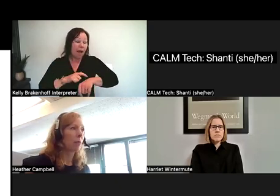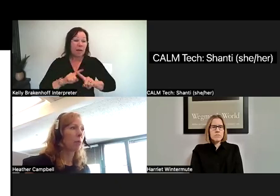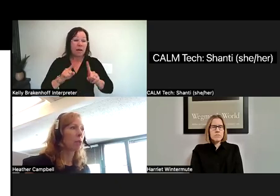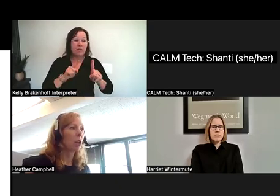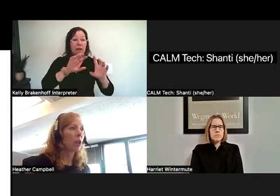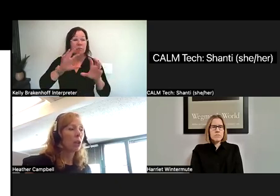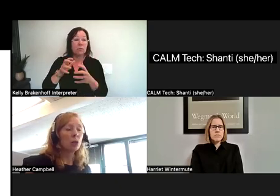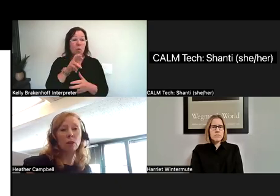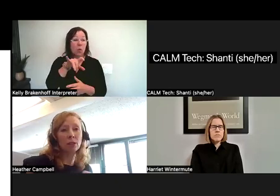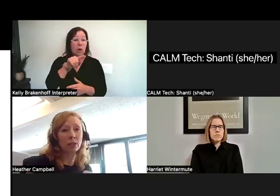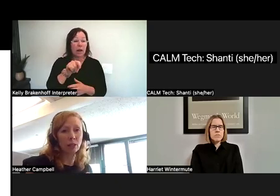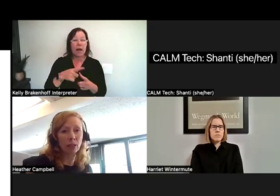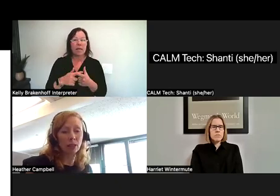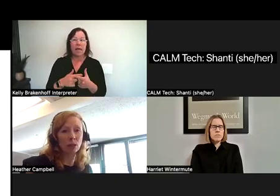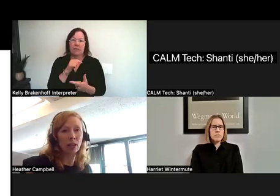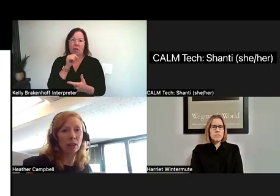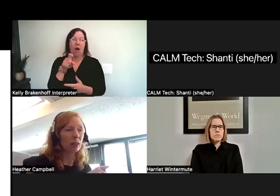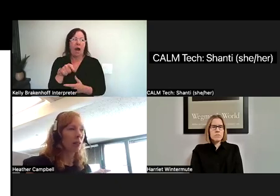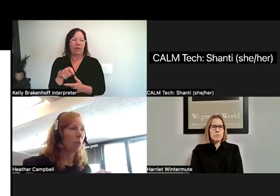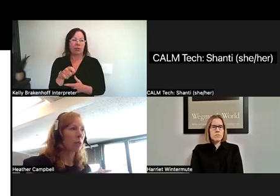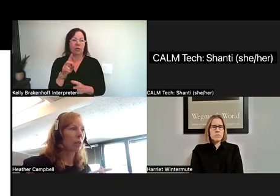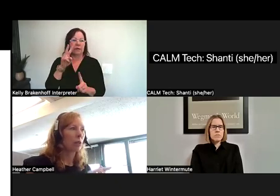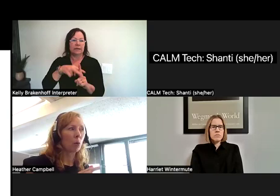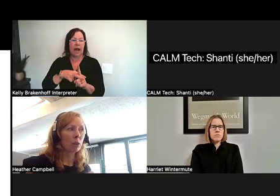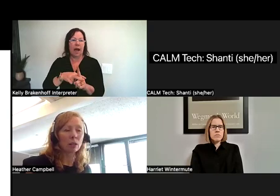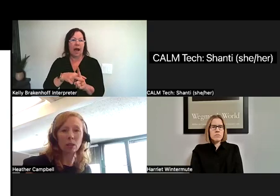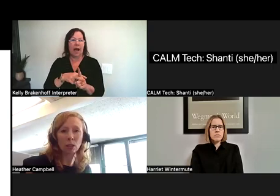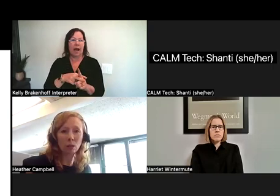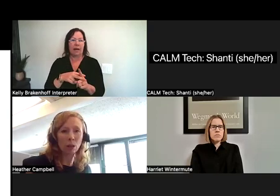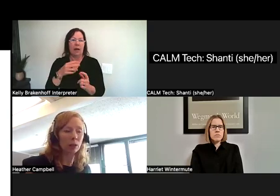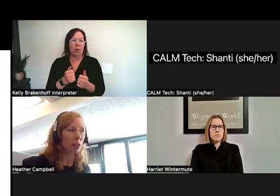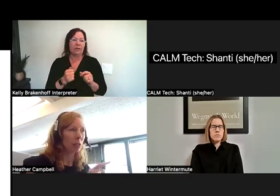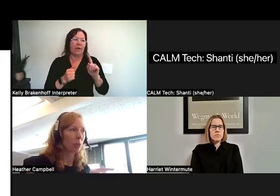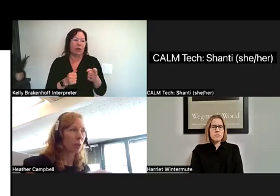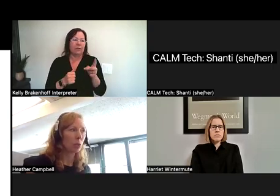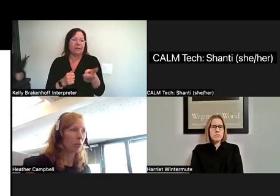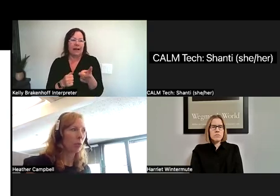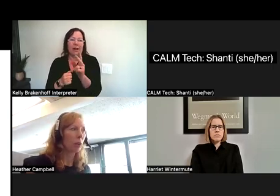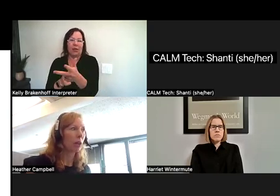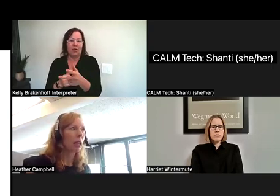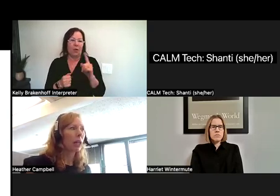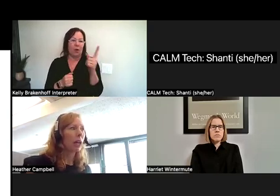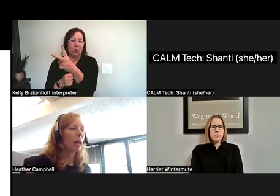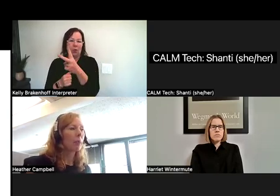members you don't need to assign a particular order to the quat rant. One, two, three, four.